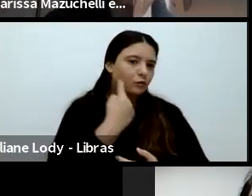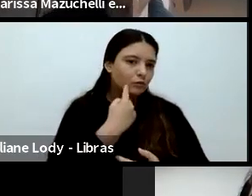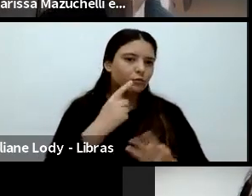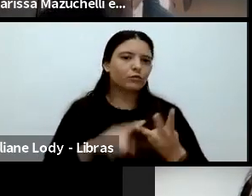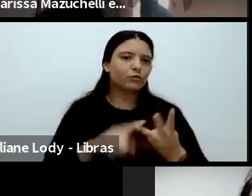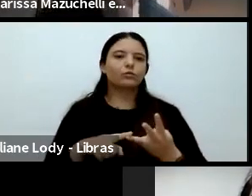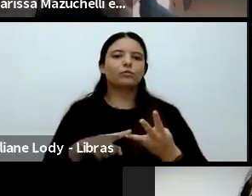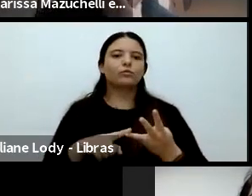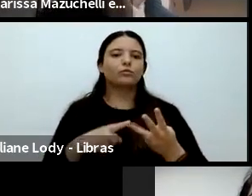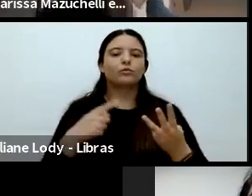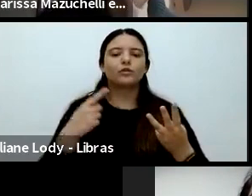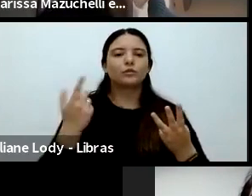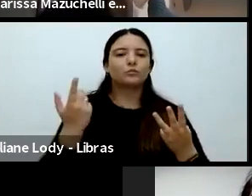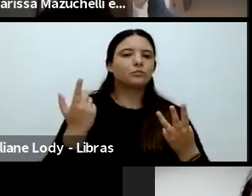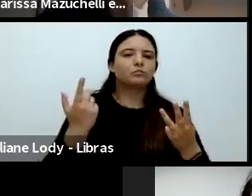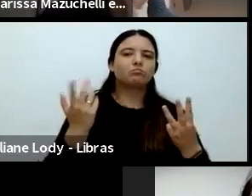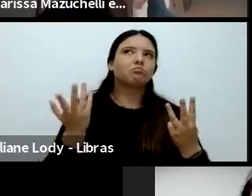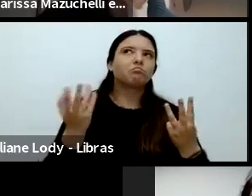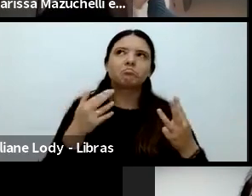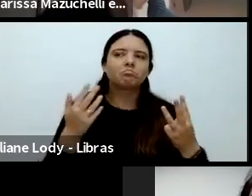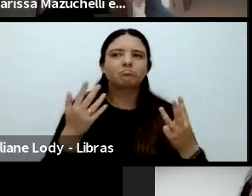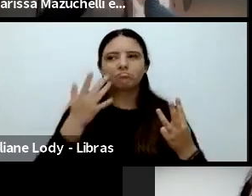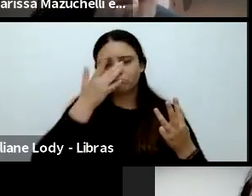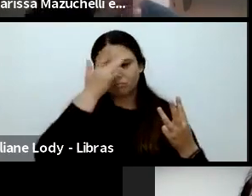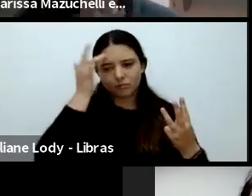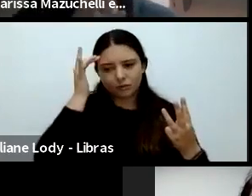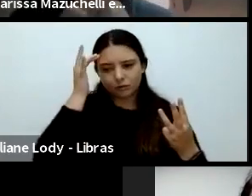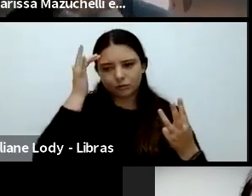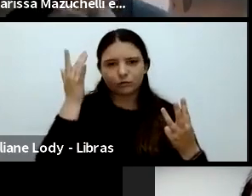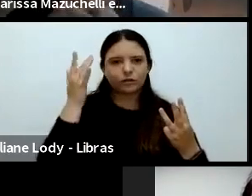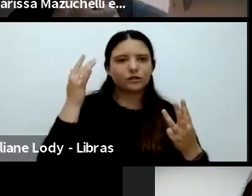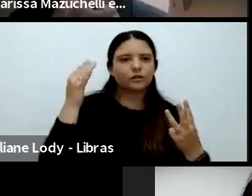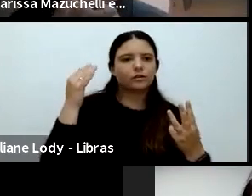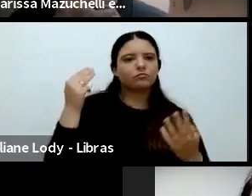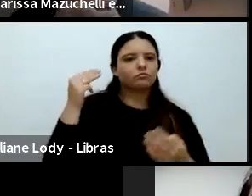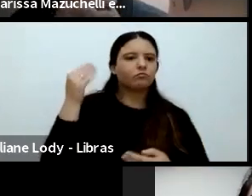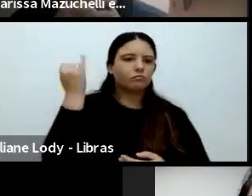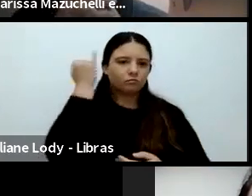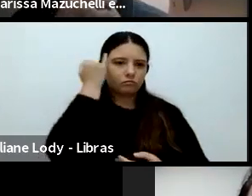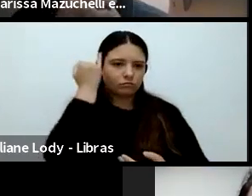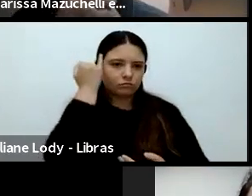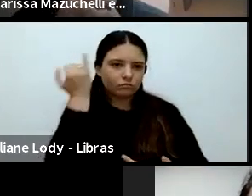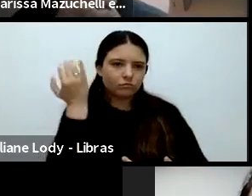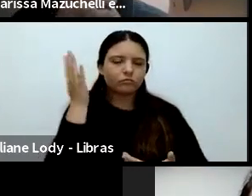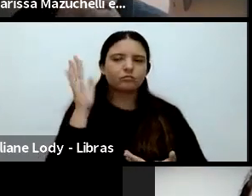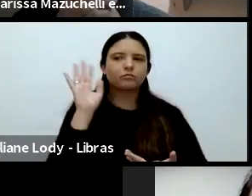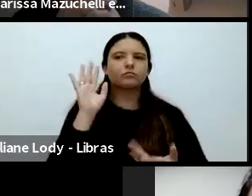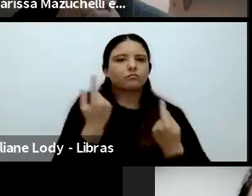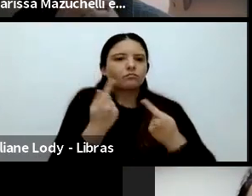Children. The Soviet Soviet The Soviet Soviet Union was born into The Soviet Soviet Union was born into a very disruptive. world ive world